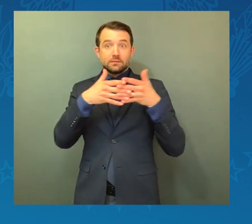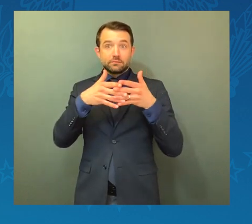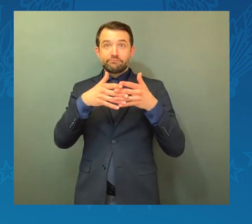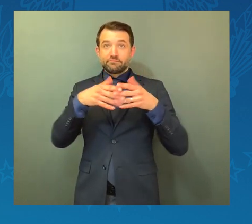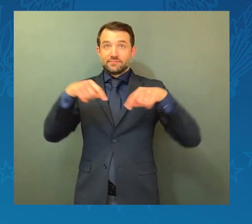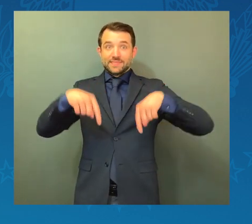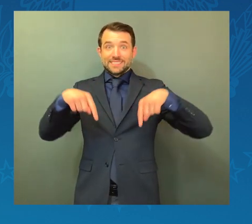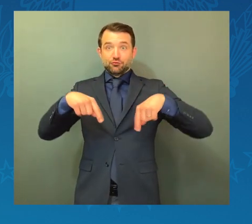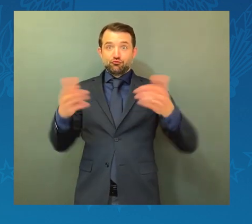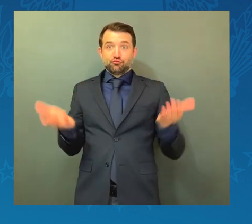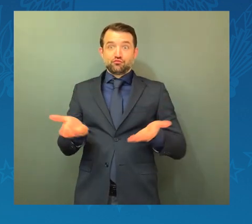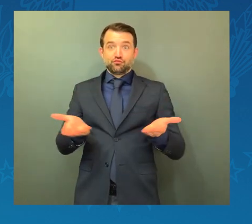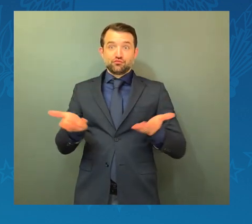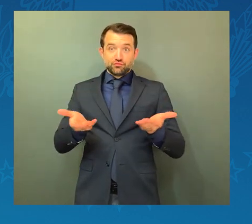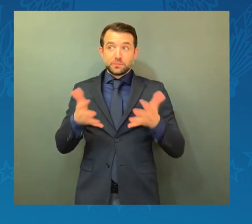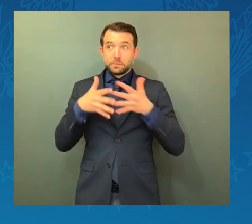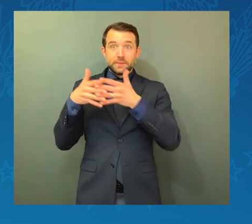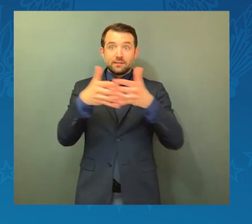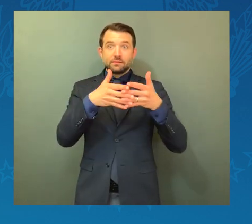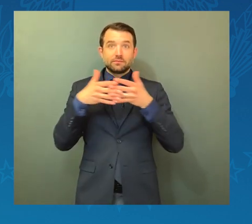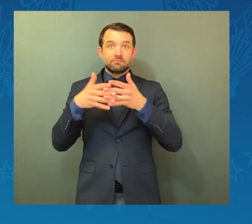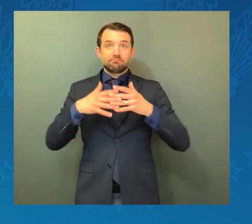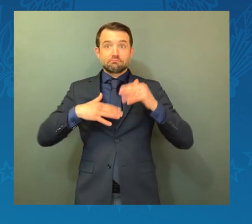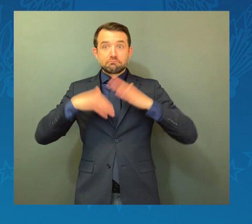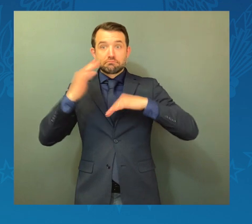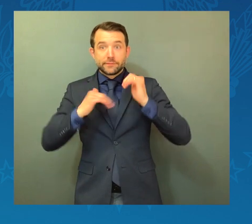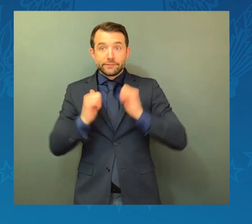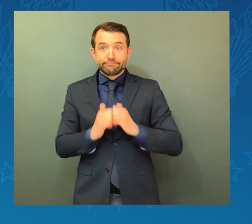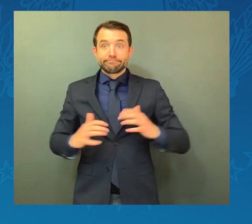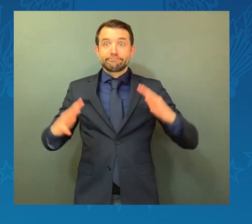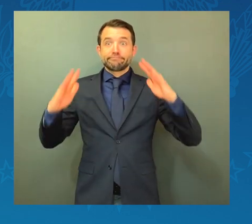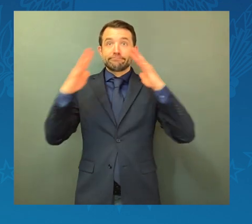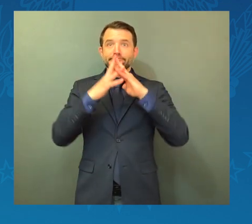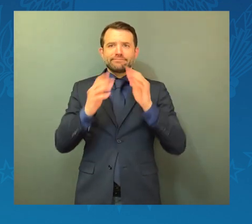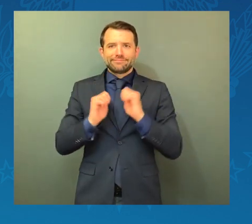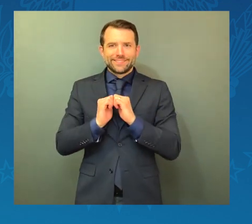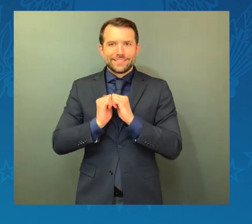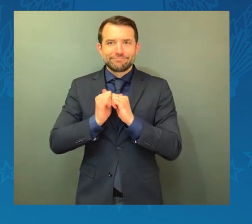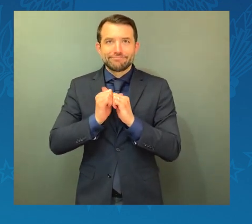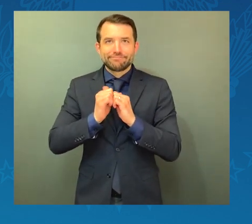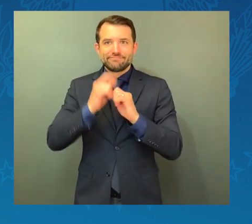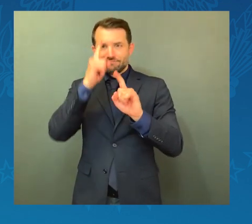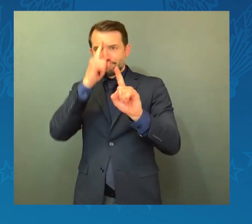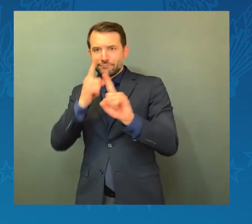that was built by the ambition and aspiration of its people.